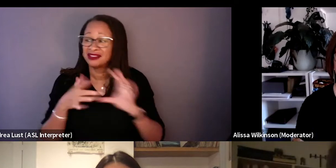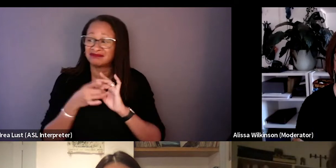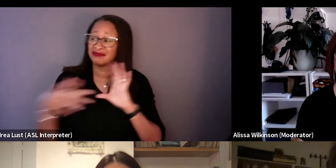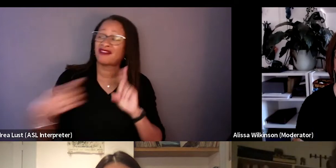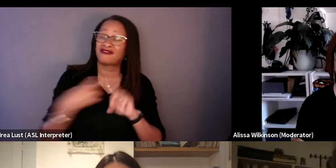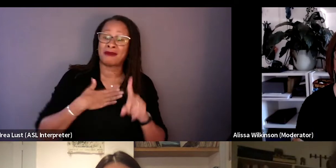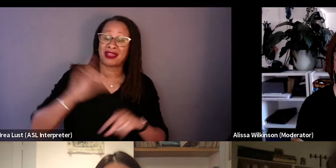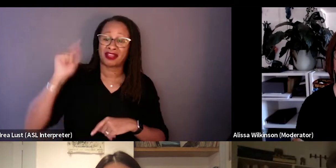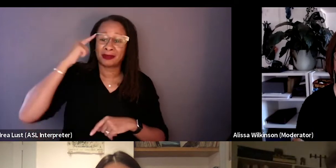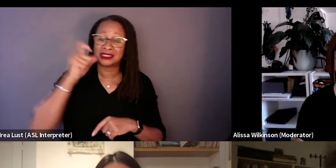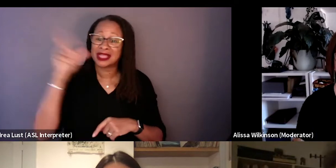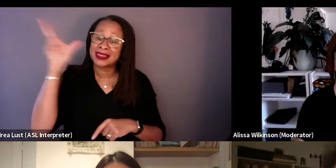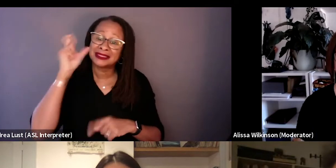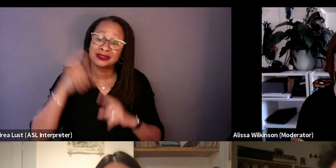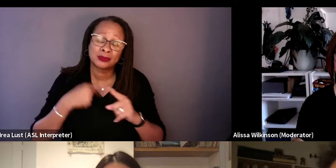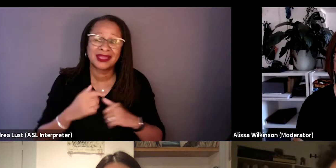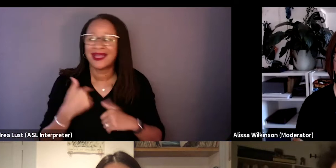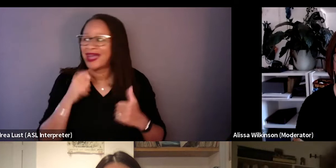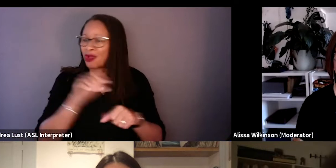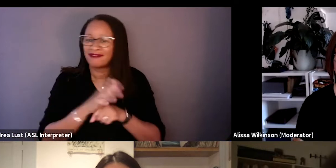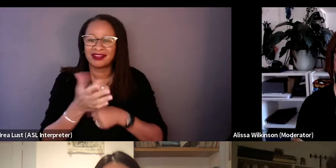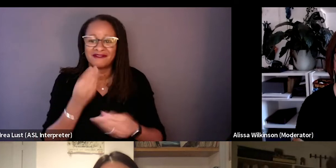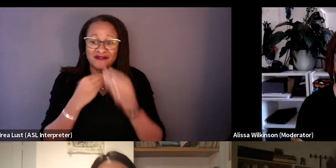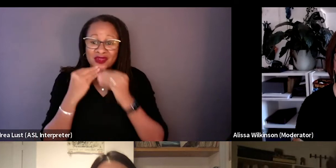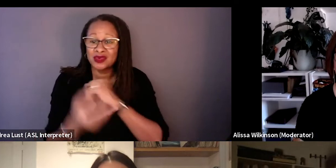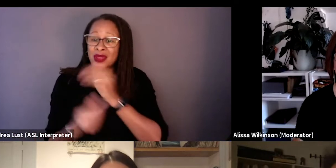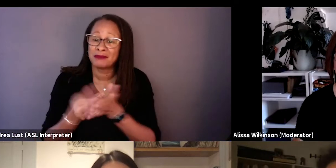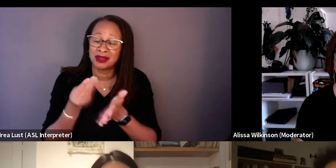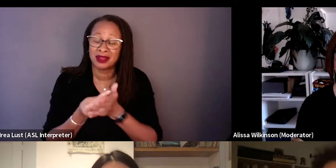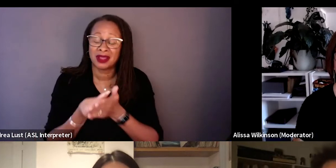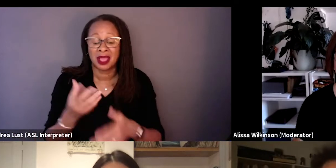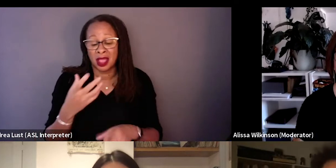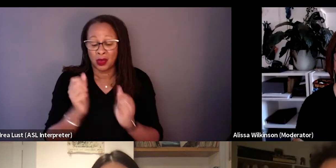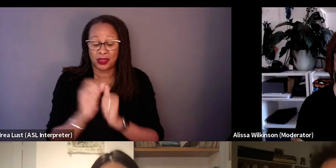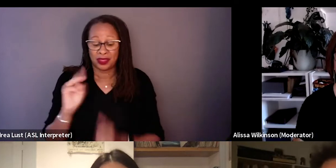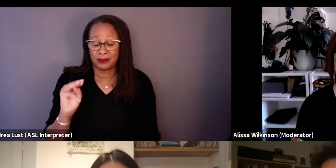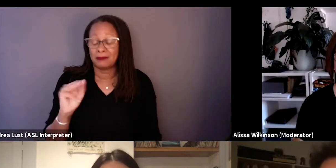And I think with, with Masun's really being from somebody who was so supportive